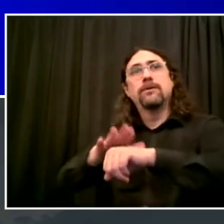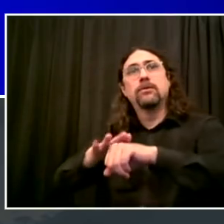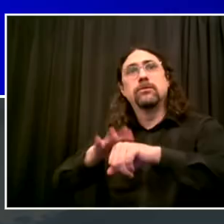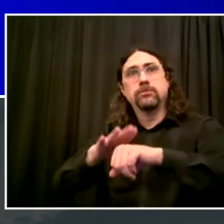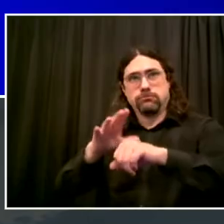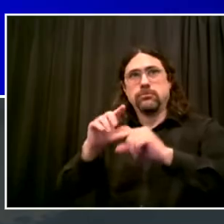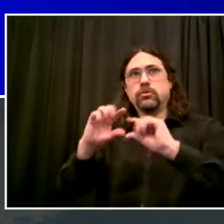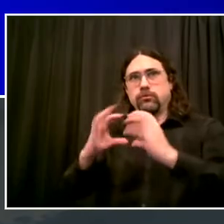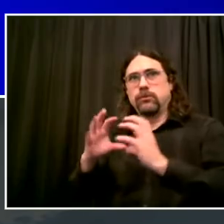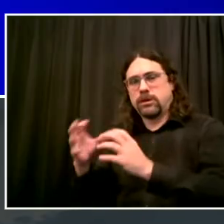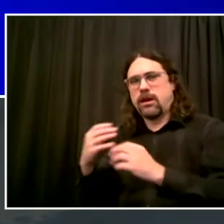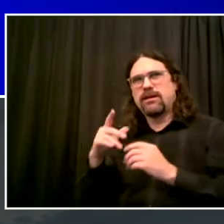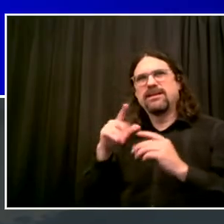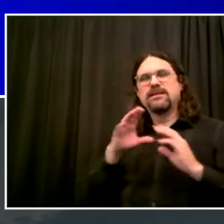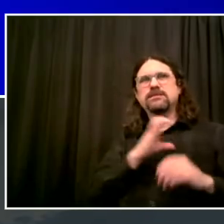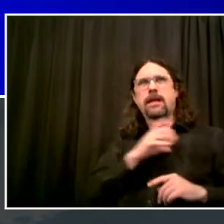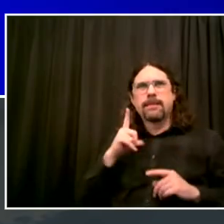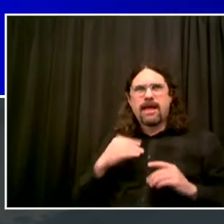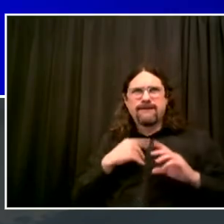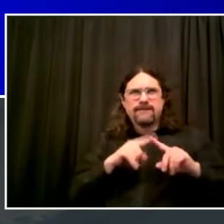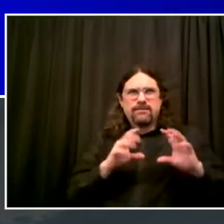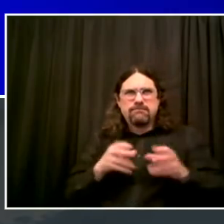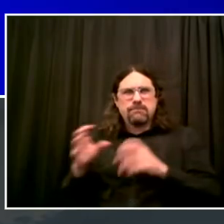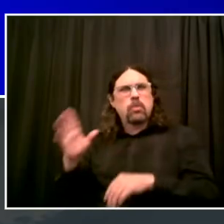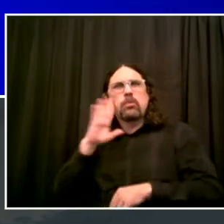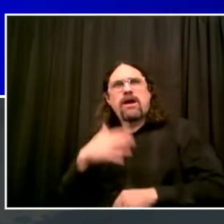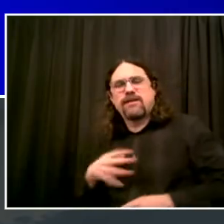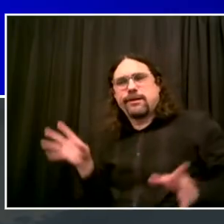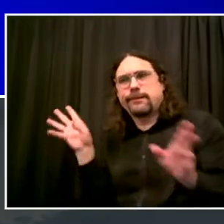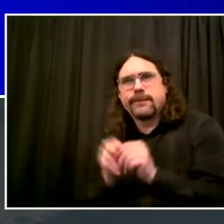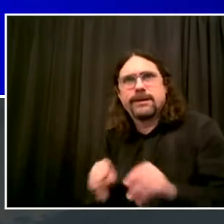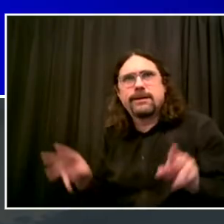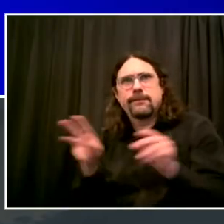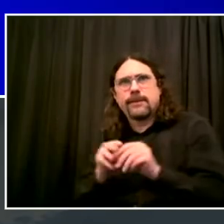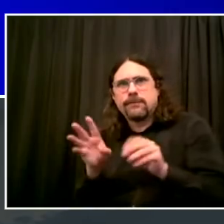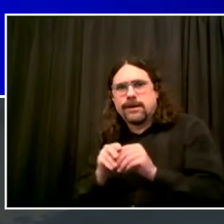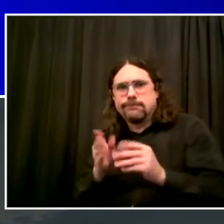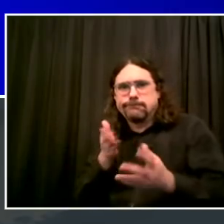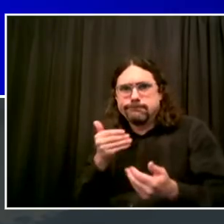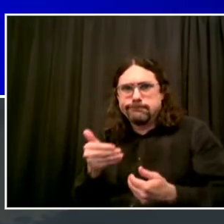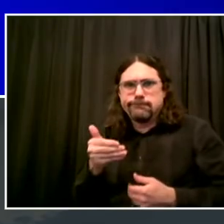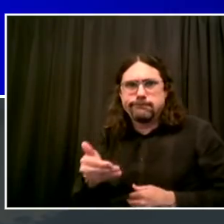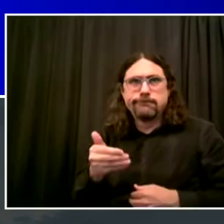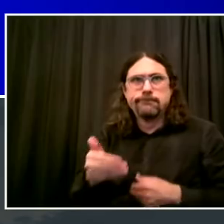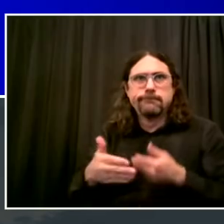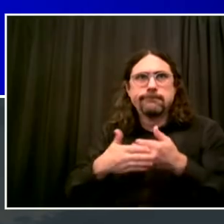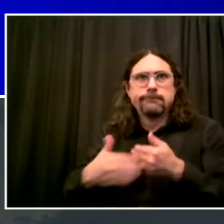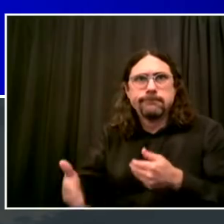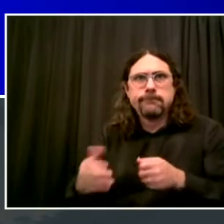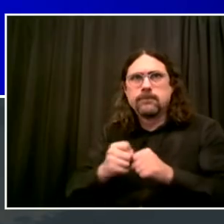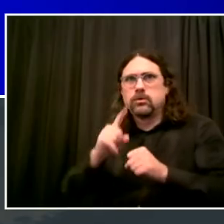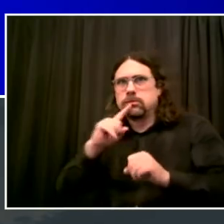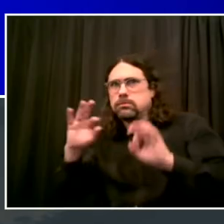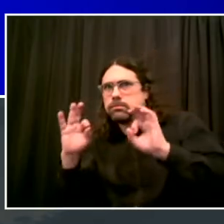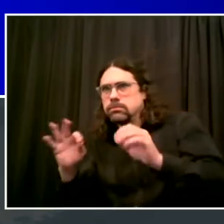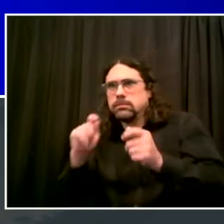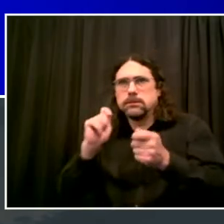ADVISORY GROUPS HAVE BEEN AMAZING.